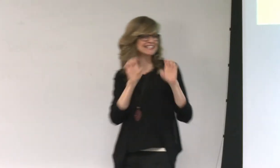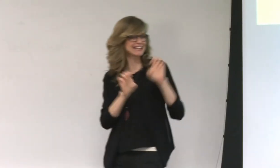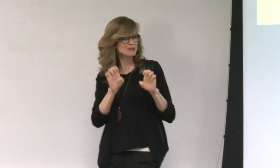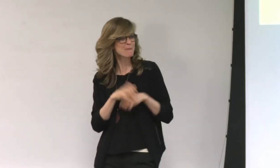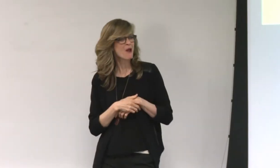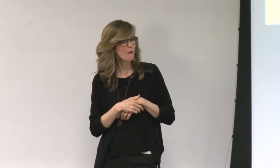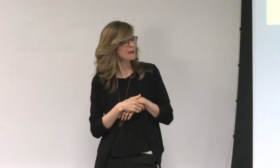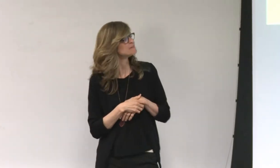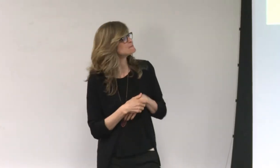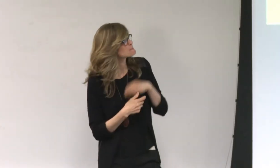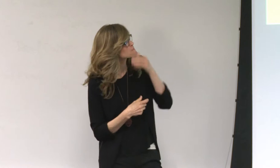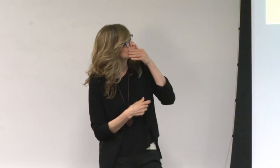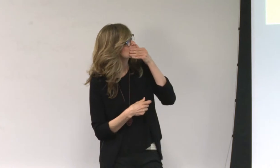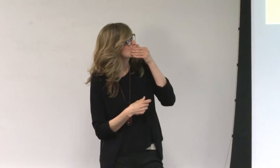INTERESTING EXPERIMENTS.